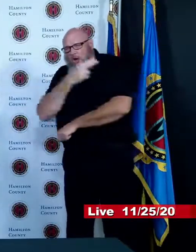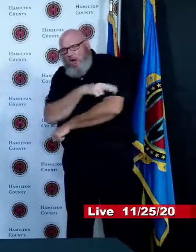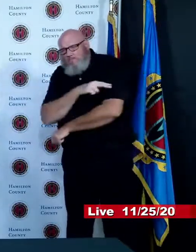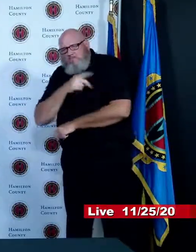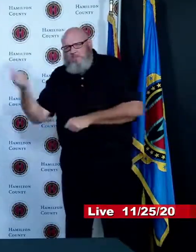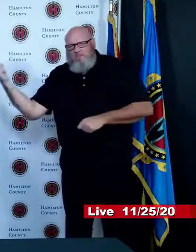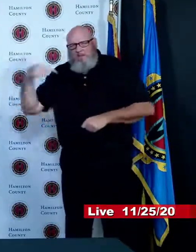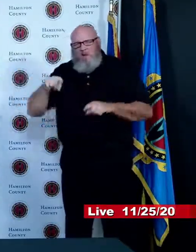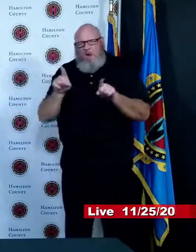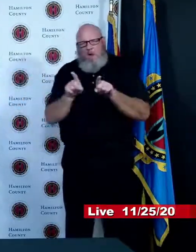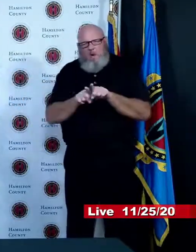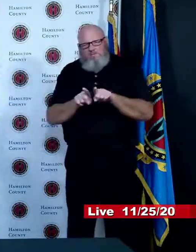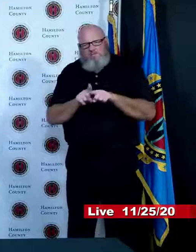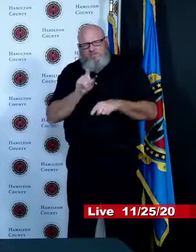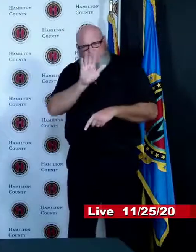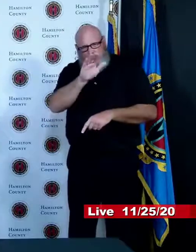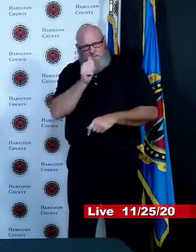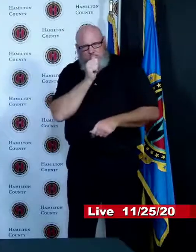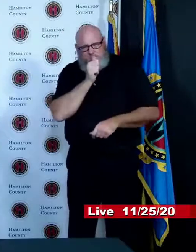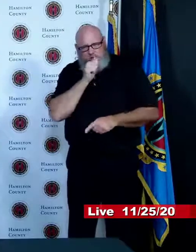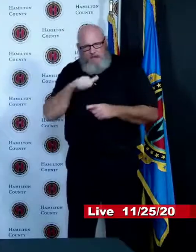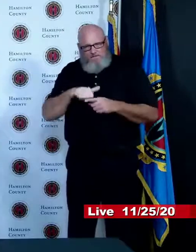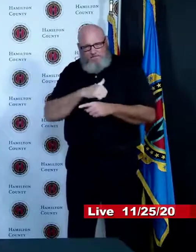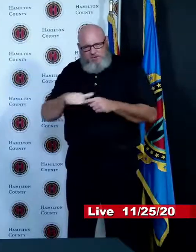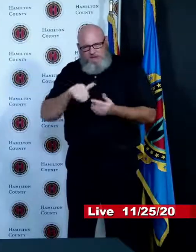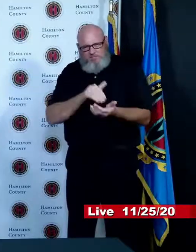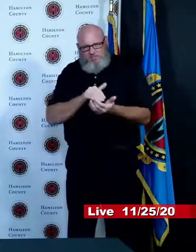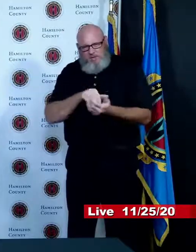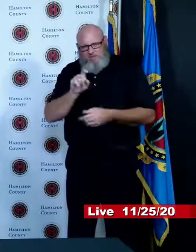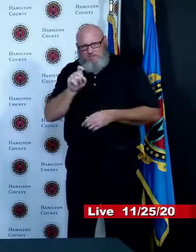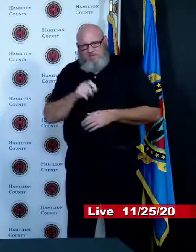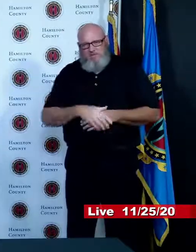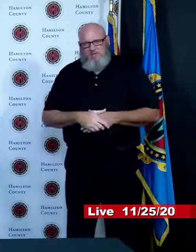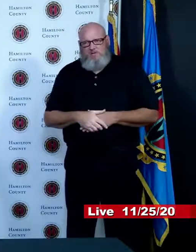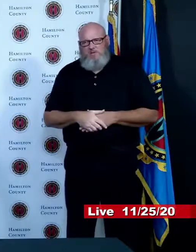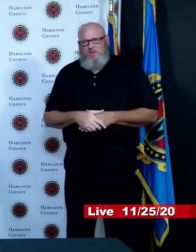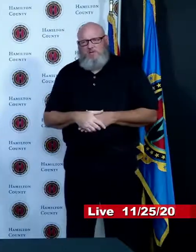vaccines and this is actually a question that for my colleague John London working on another story